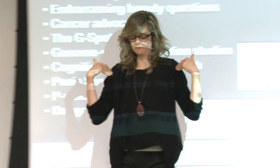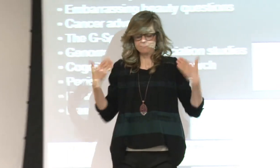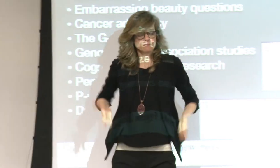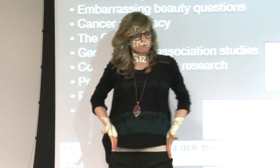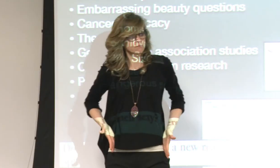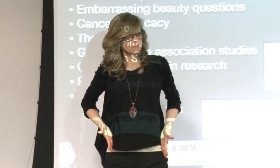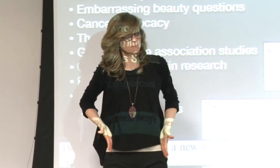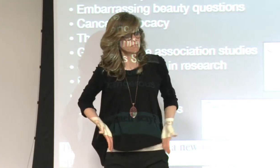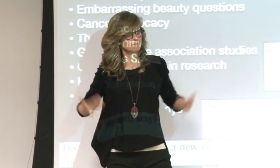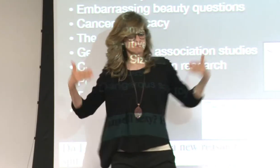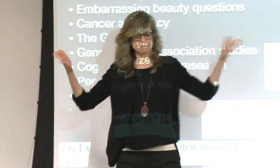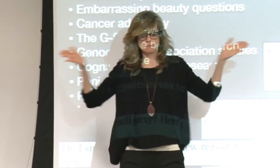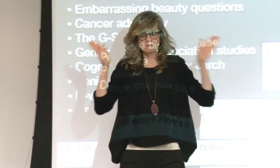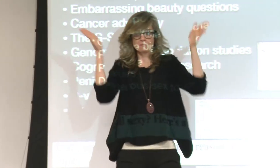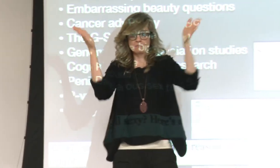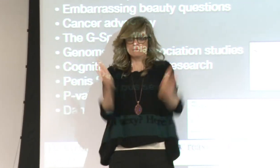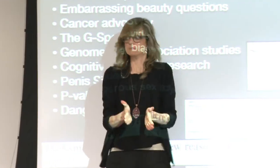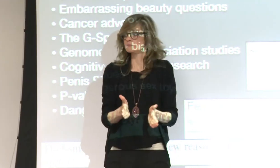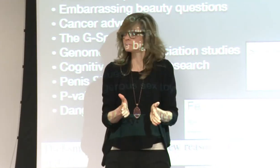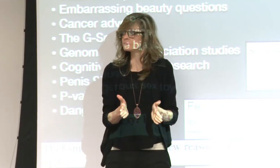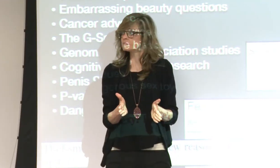THE TORSO SIZE AND SHOULDER WIDTH...